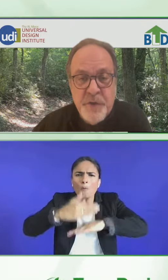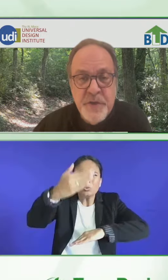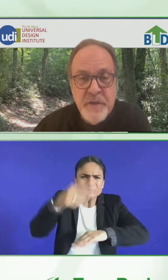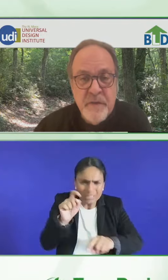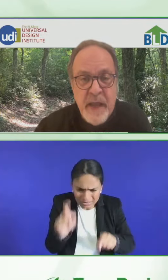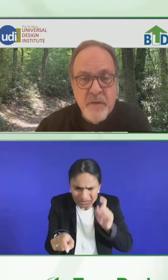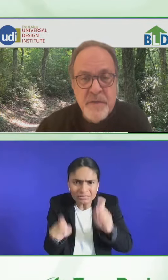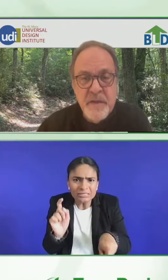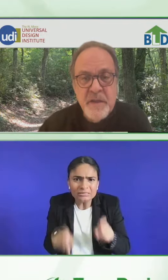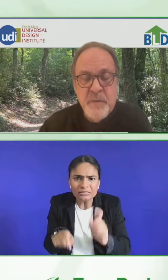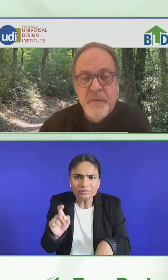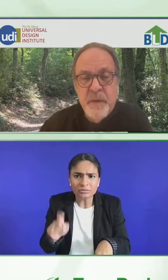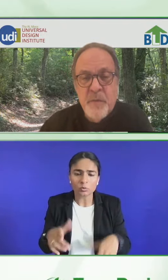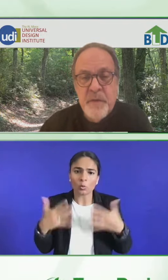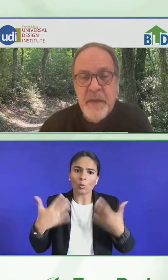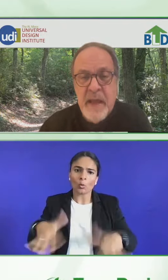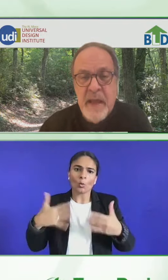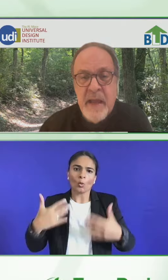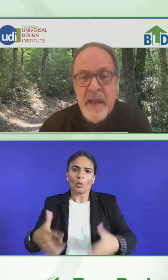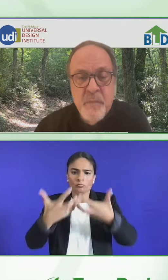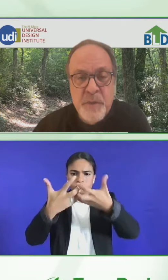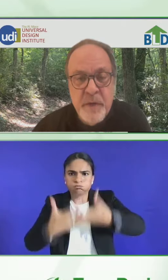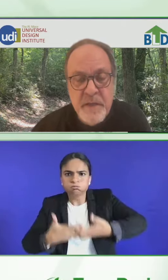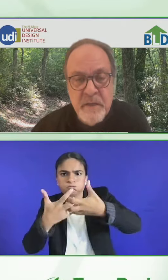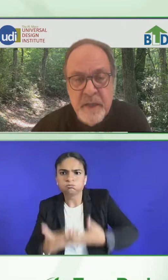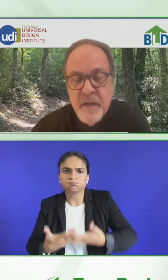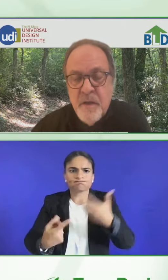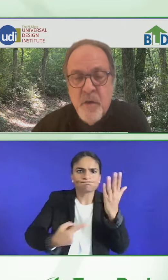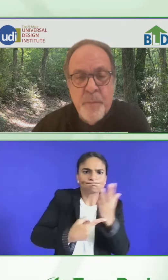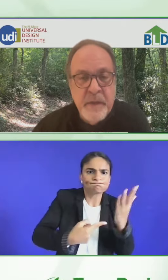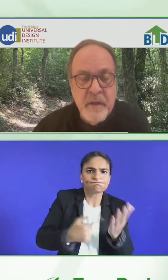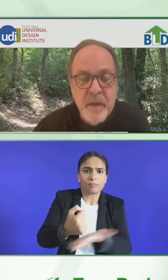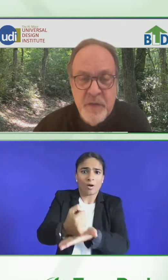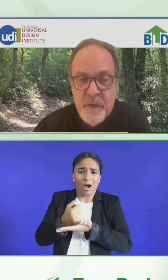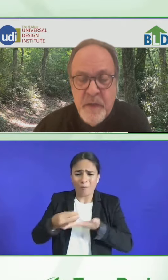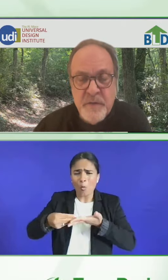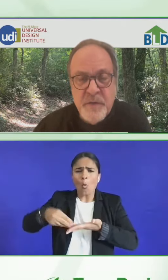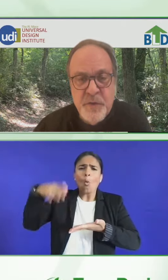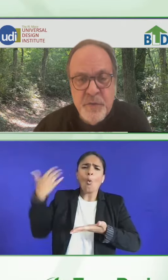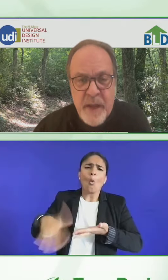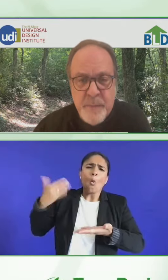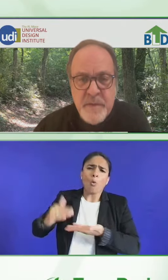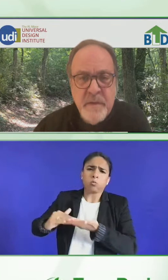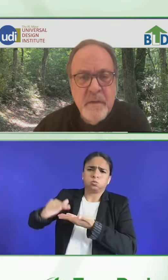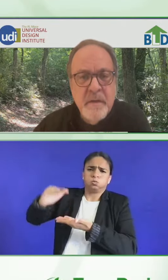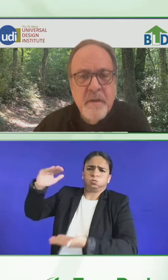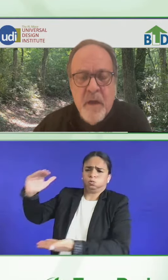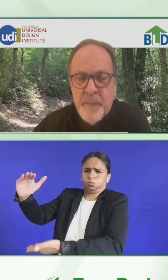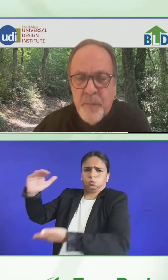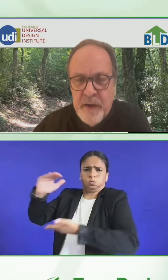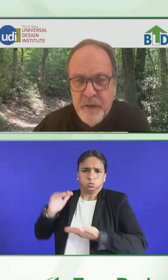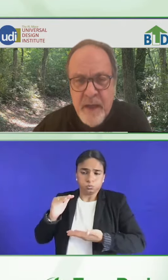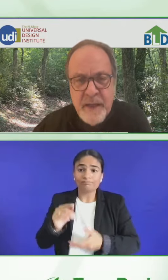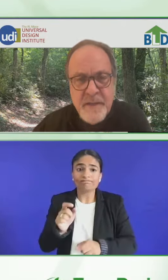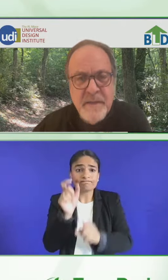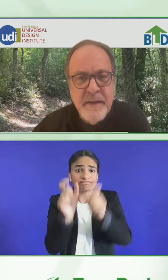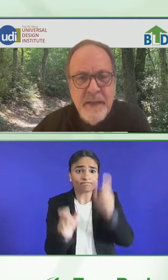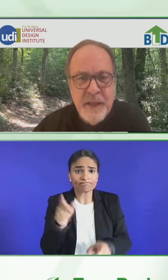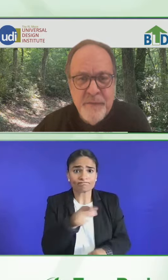functions of their house, things we are familiar with now much more easily, opening and closing windows, traits, operating lights, heating